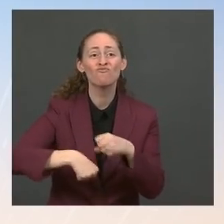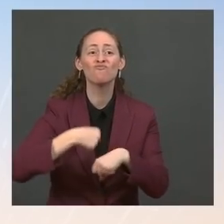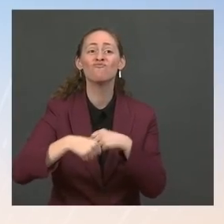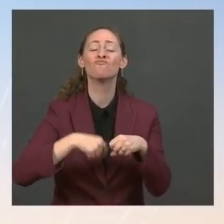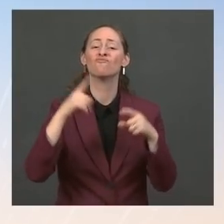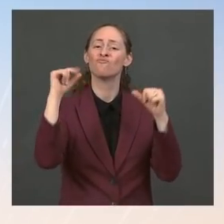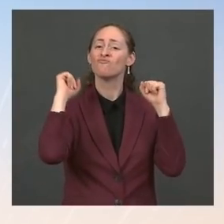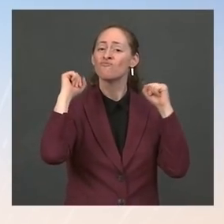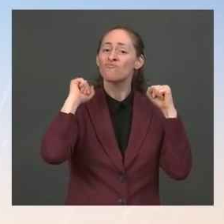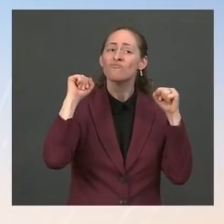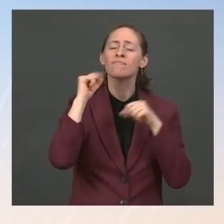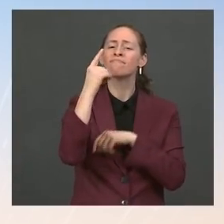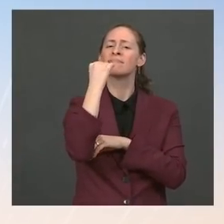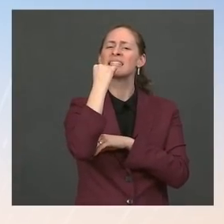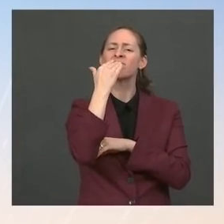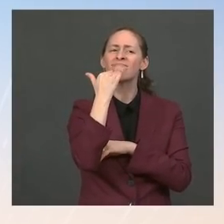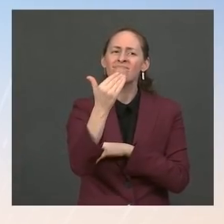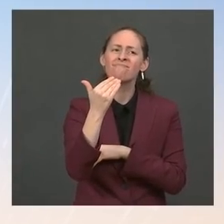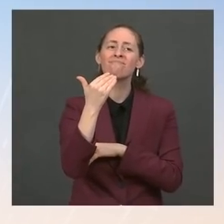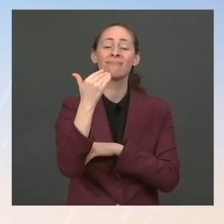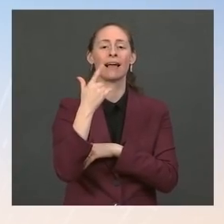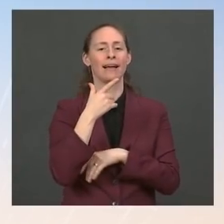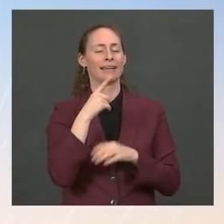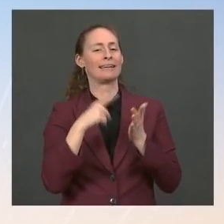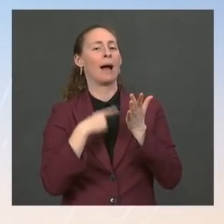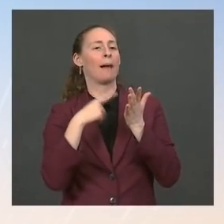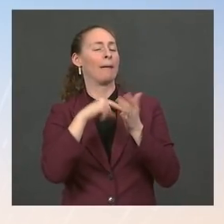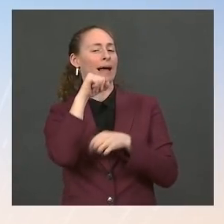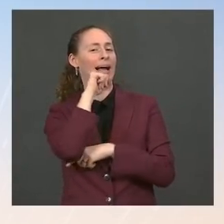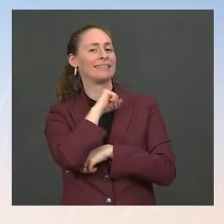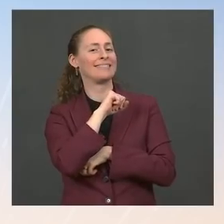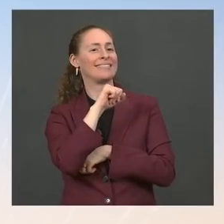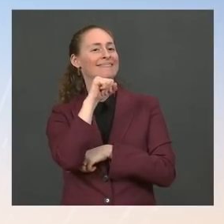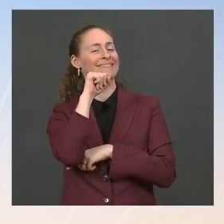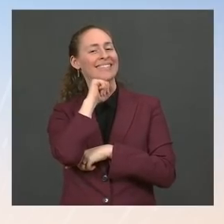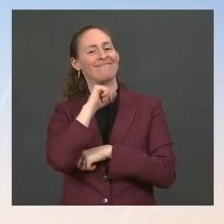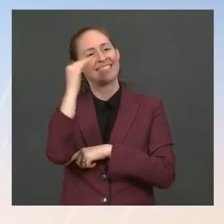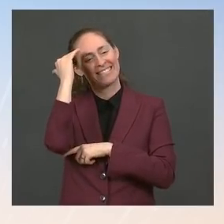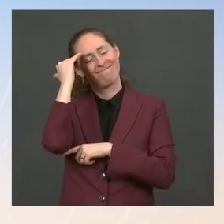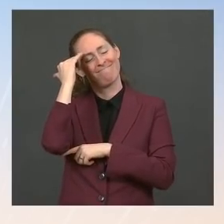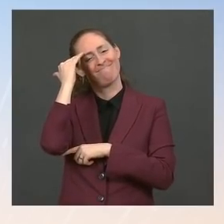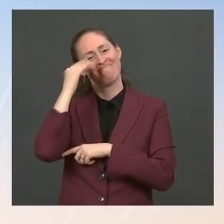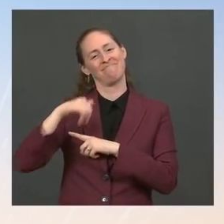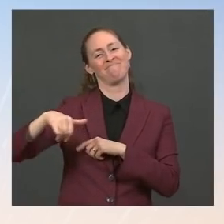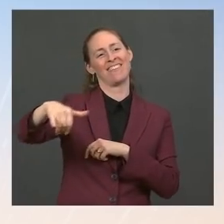And again, as someone asked earlier, you know, the President will be receiving a physical at some point soon -- The Press: Before the end of the year?